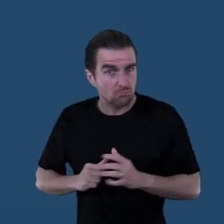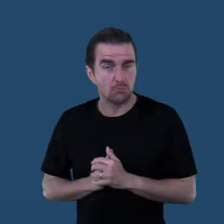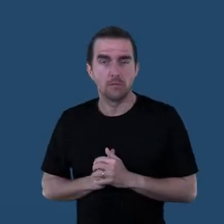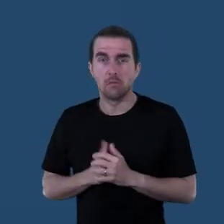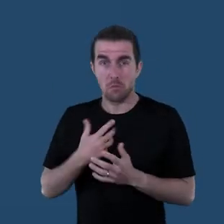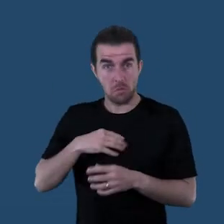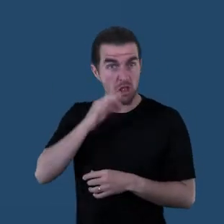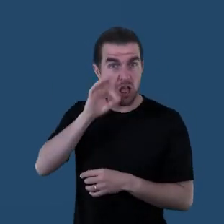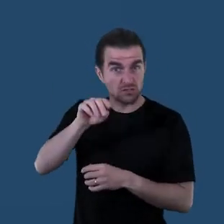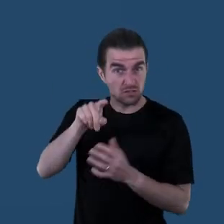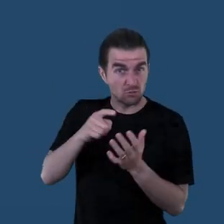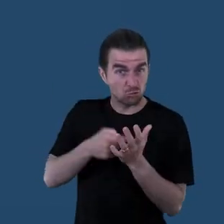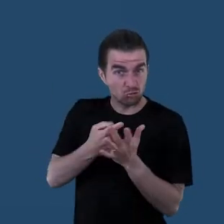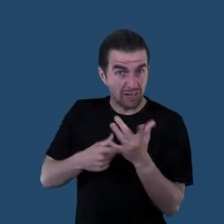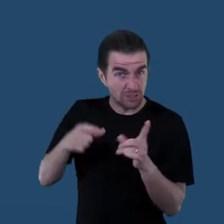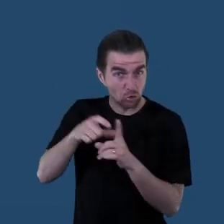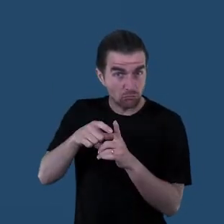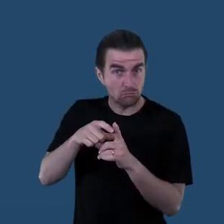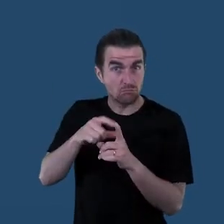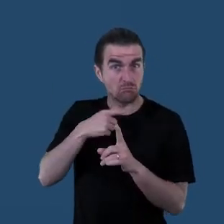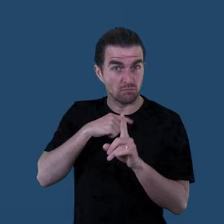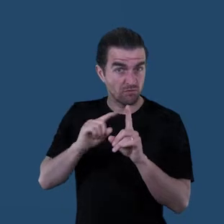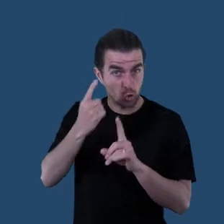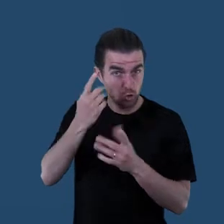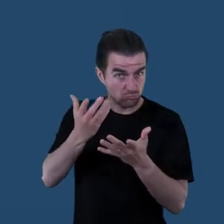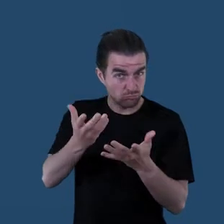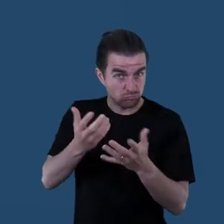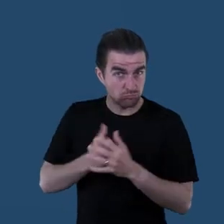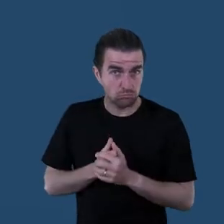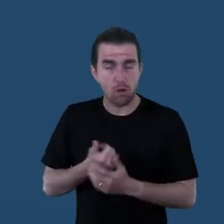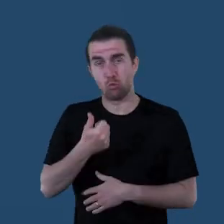Richard, if you, I'll come to you first. Yeah, sure.